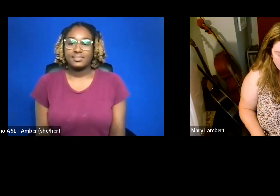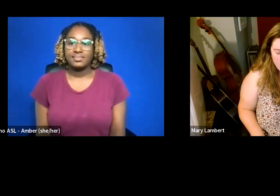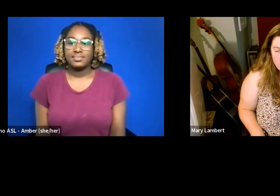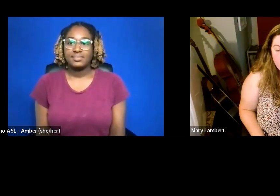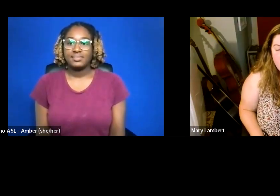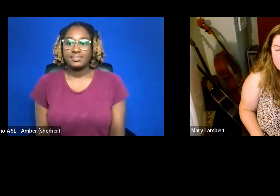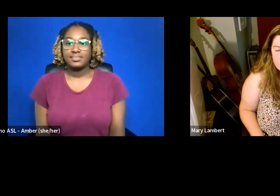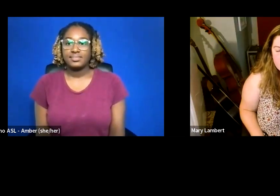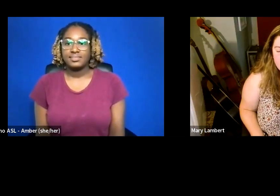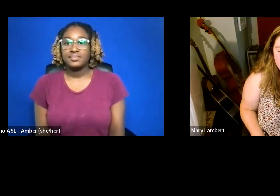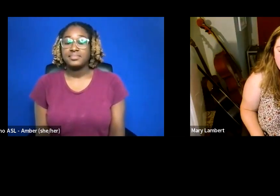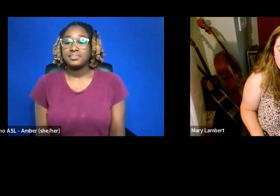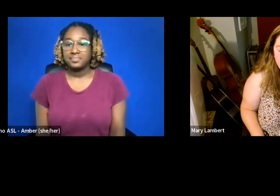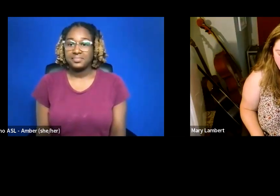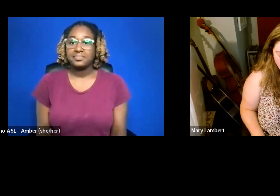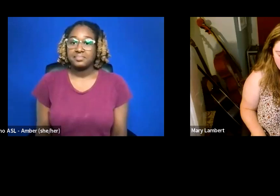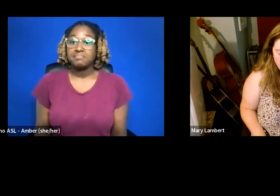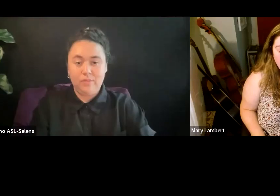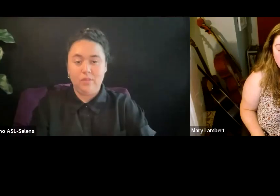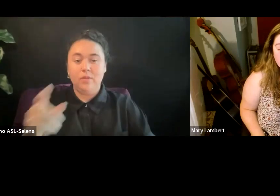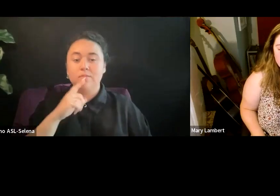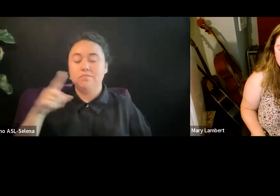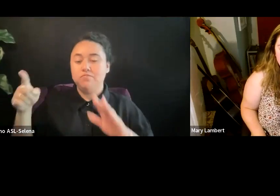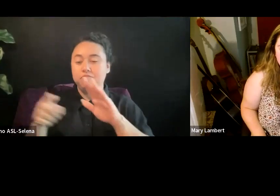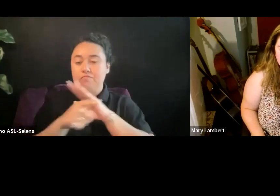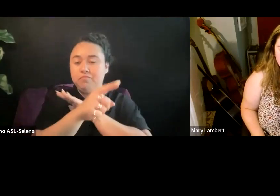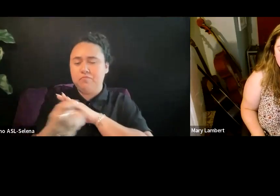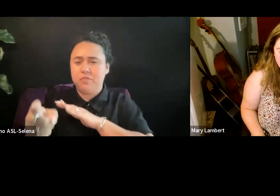I walked through hell on my own to feed